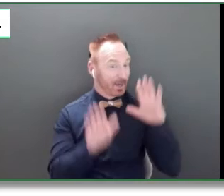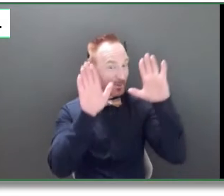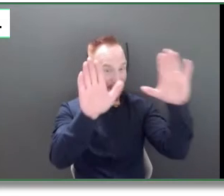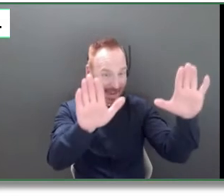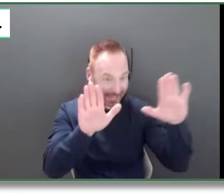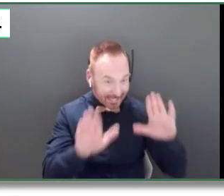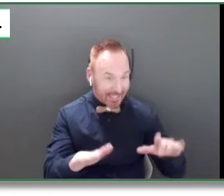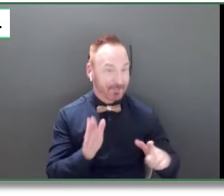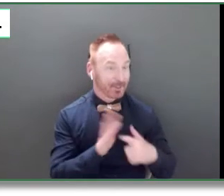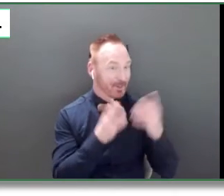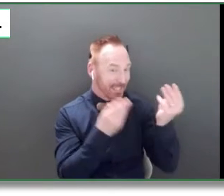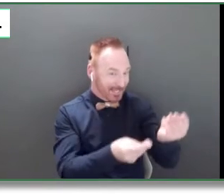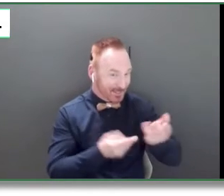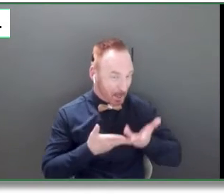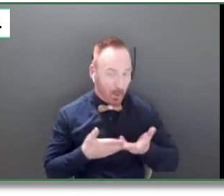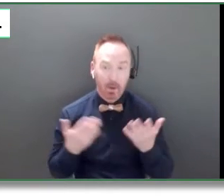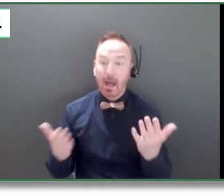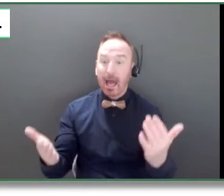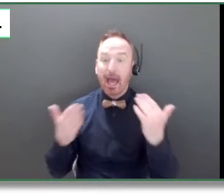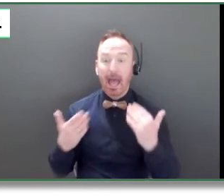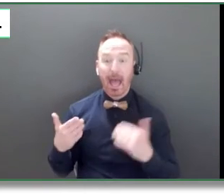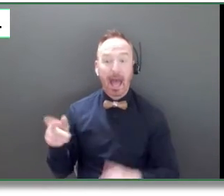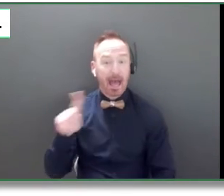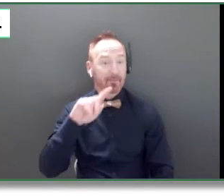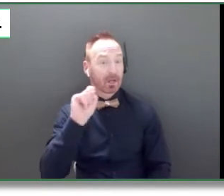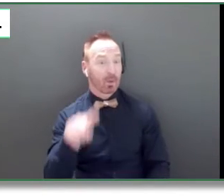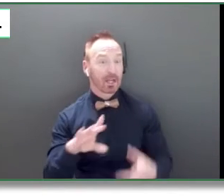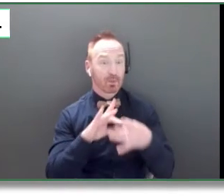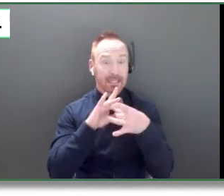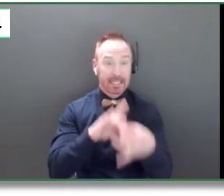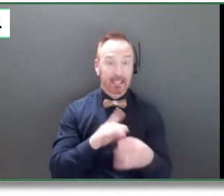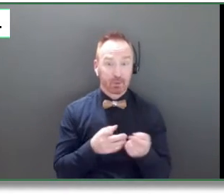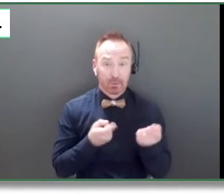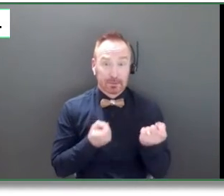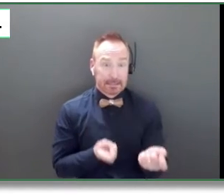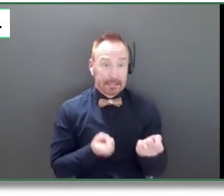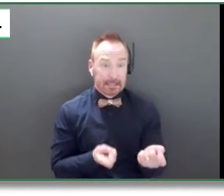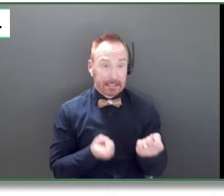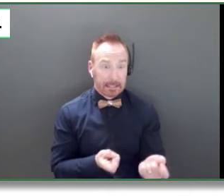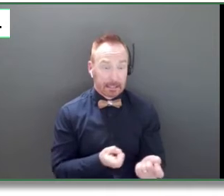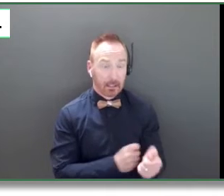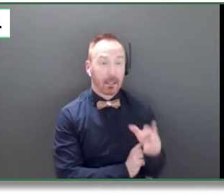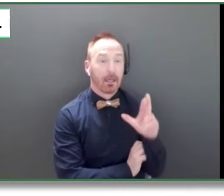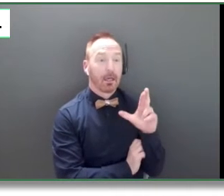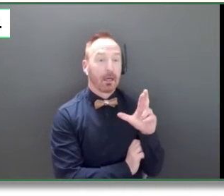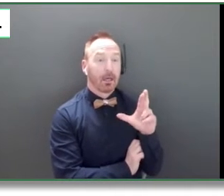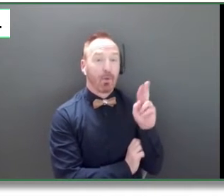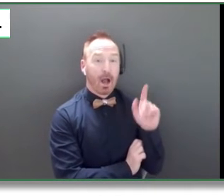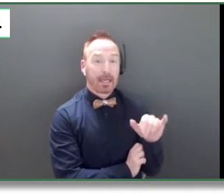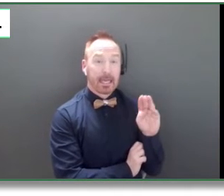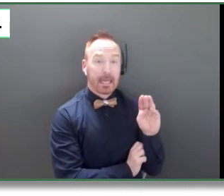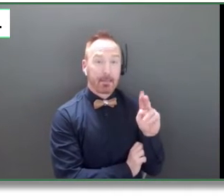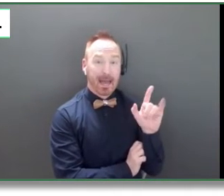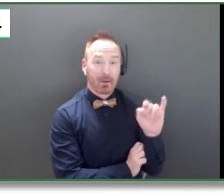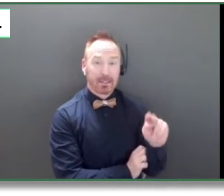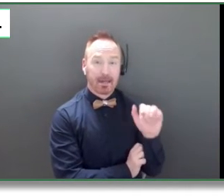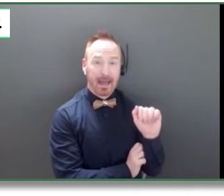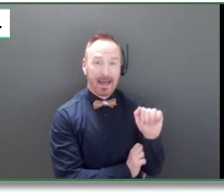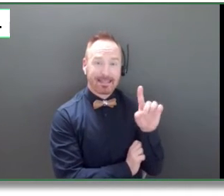the skiing. Um so Rocky Mountain Adaptive are an amazing organization like you said that help make the activities more